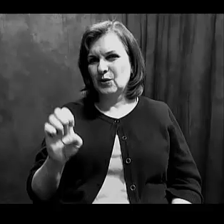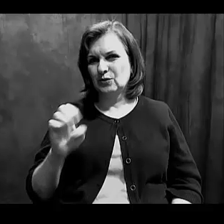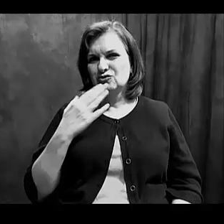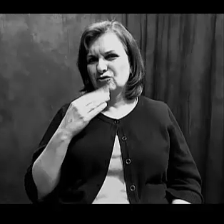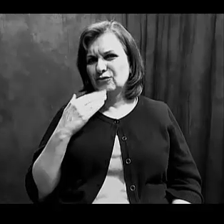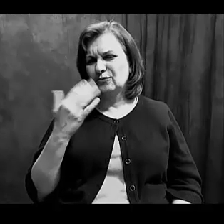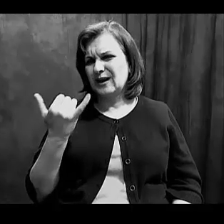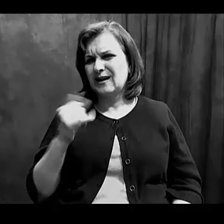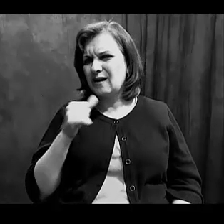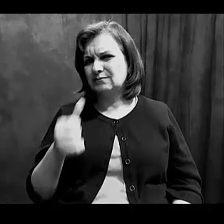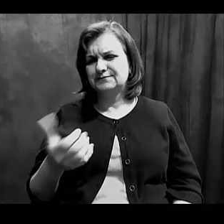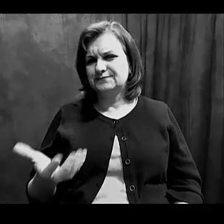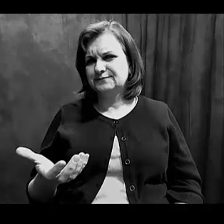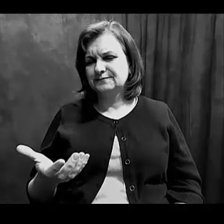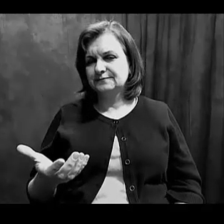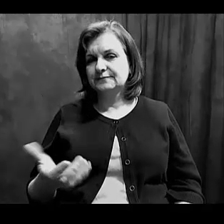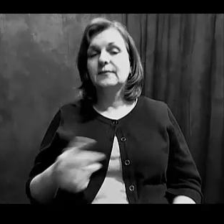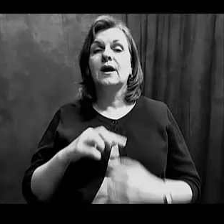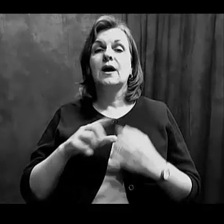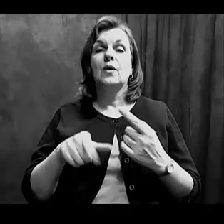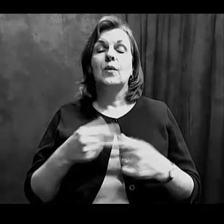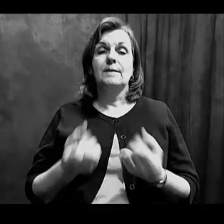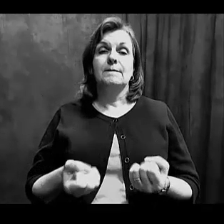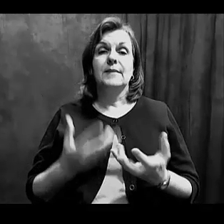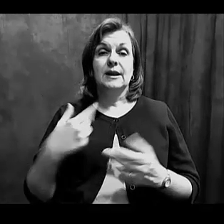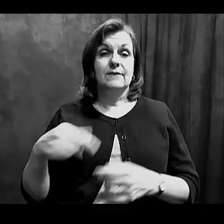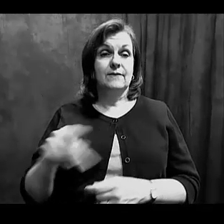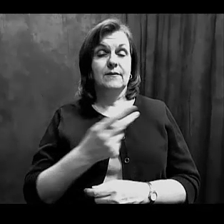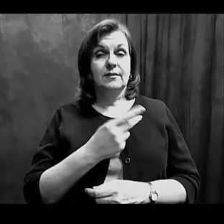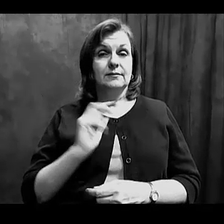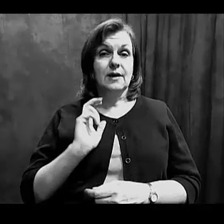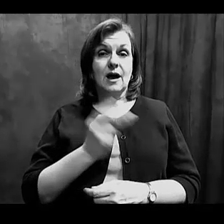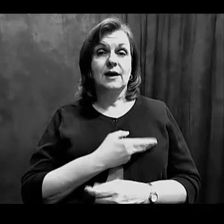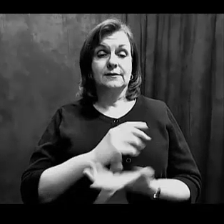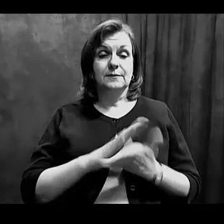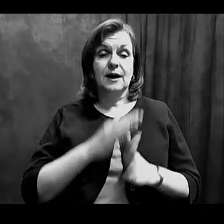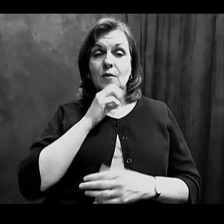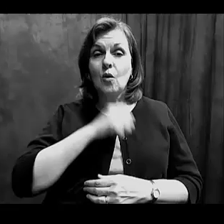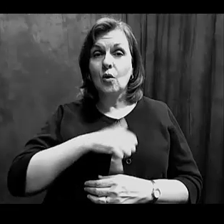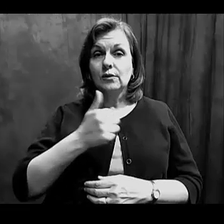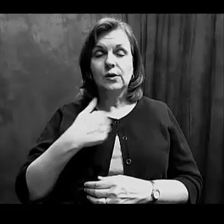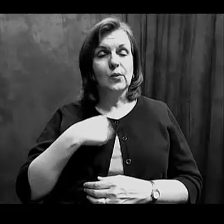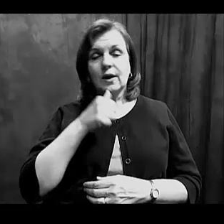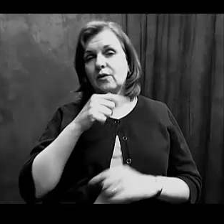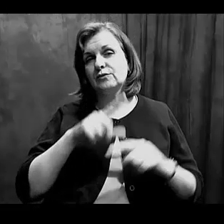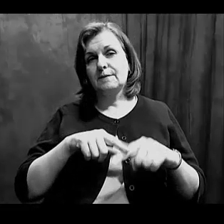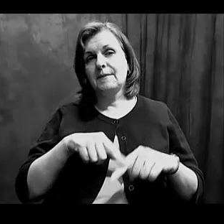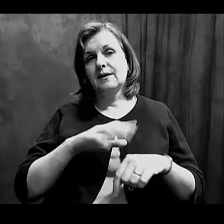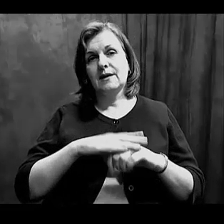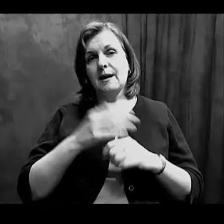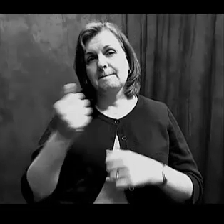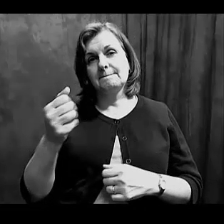lactose as well?? Well, many of us as we get older are not as dependent on milk